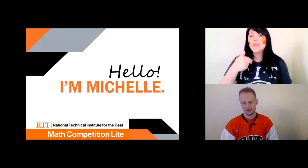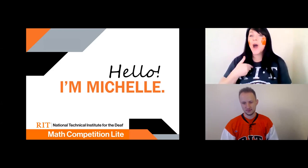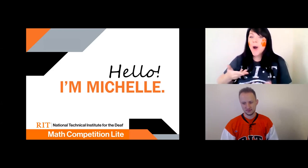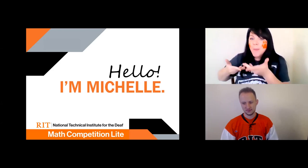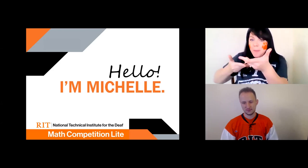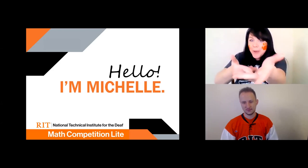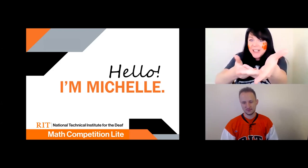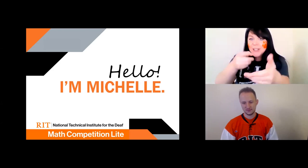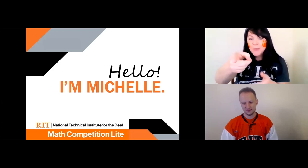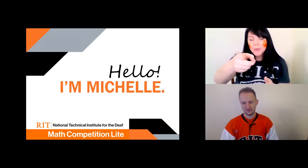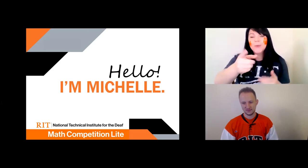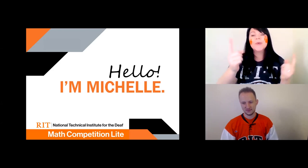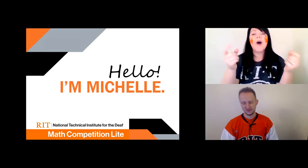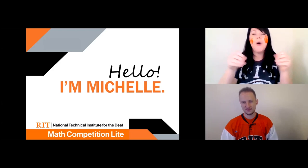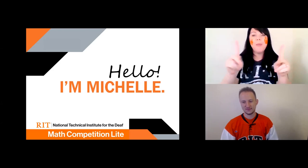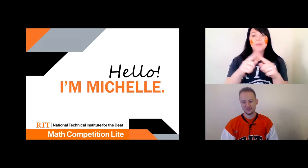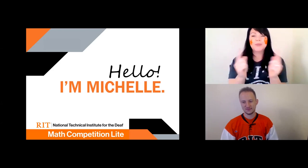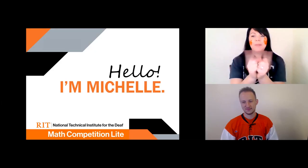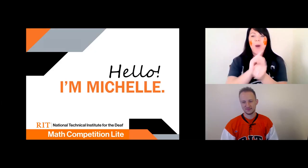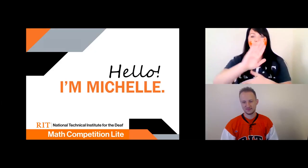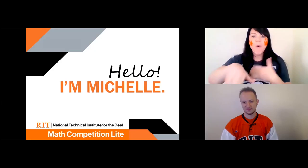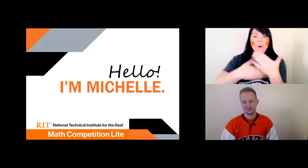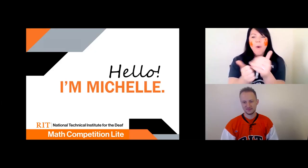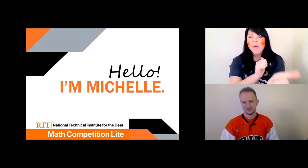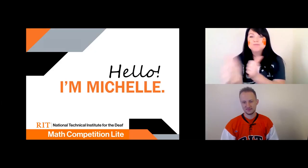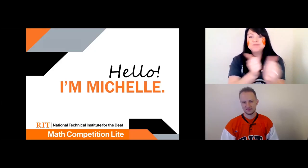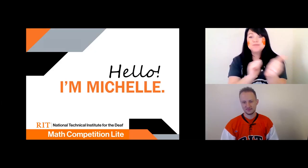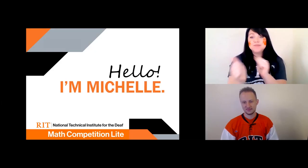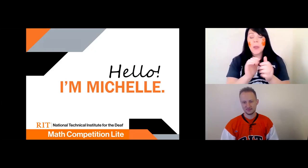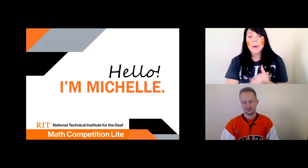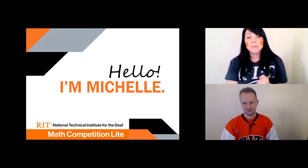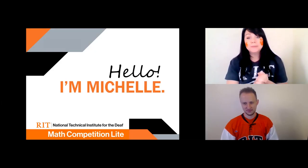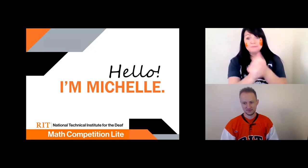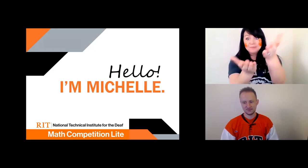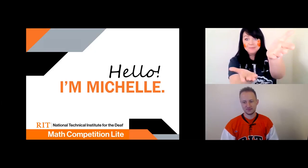Well, we will go ahead and show a video now, and you can meet all of our competitors.